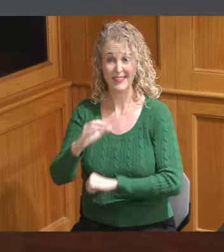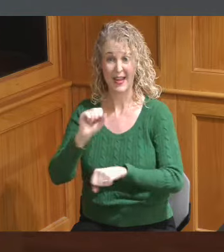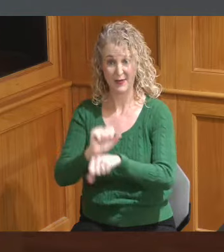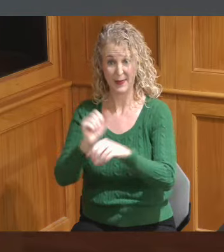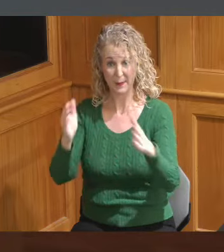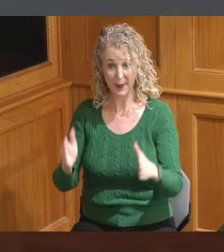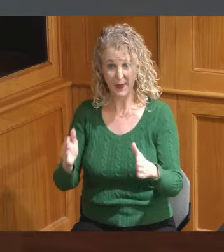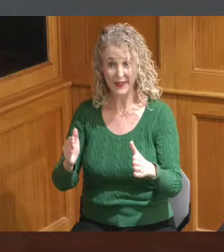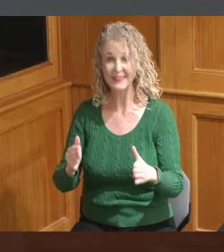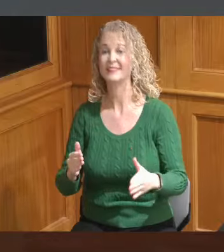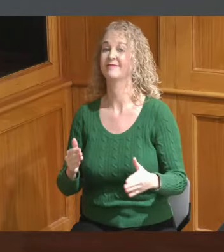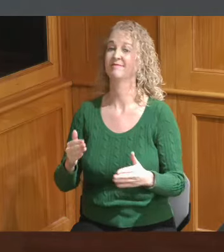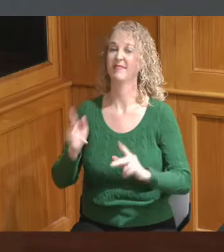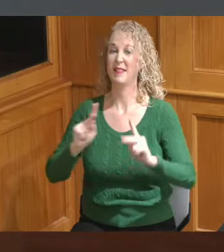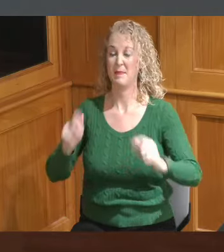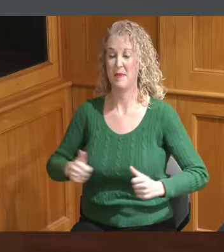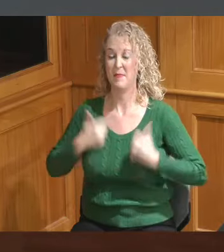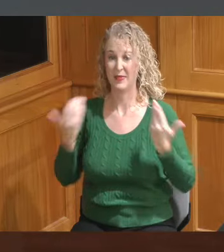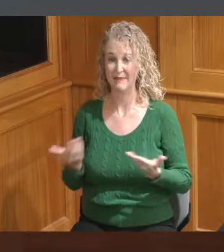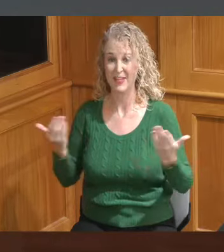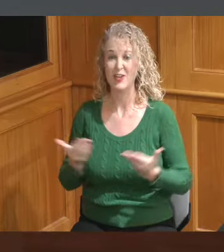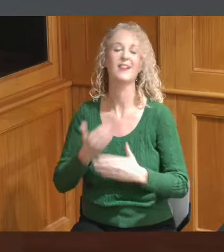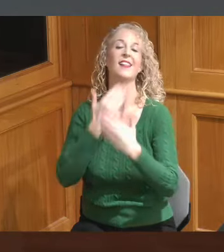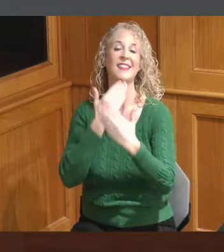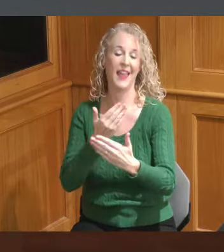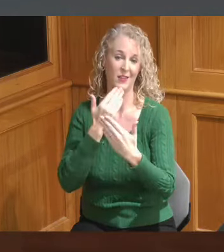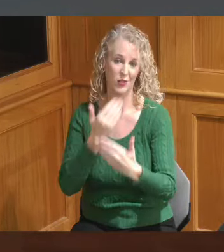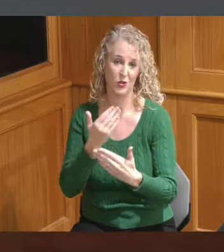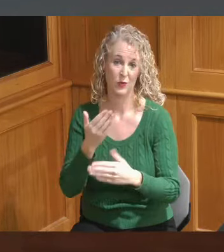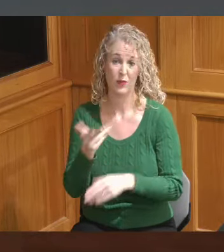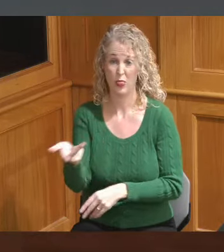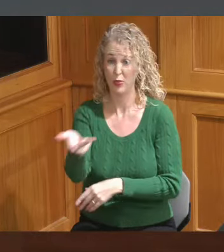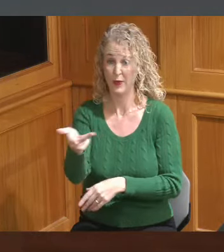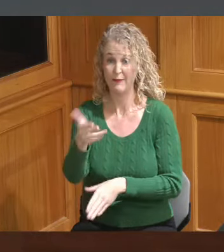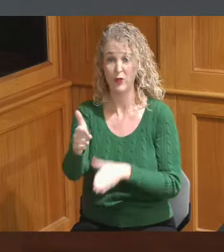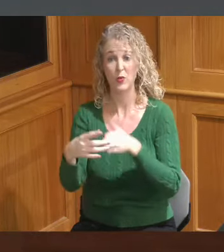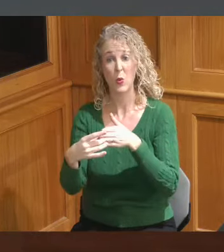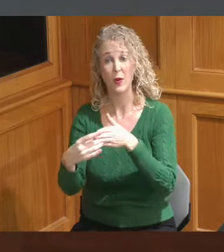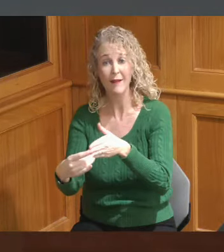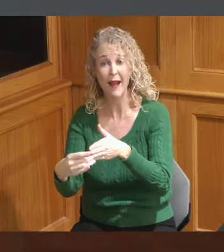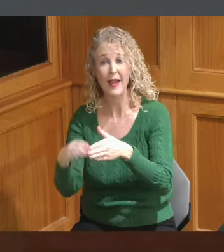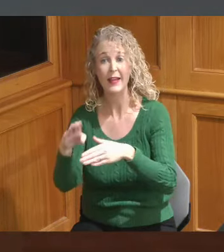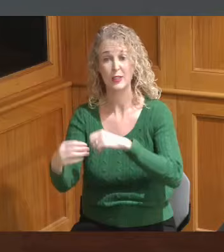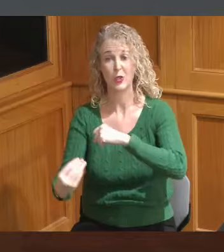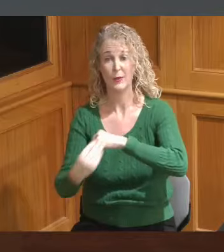behalf of county residents. I want to thank the Board for its guidance and all of your efforts